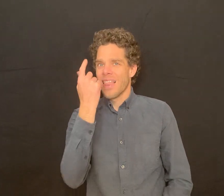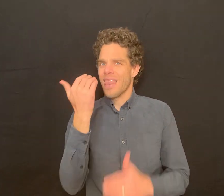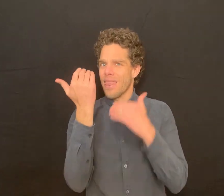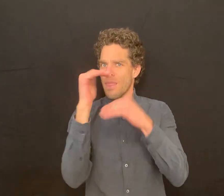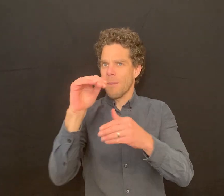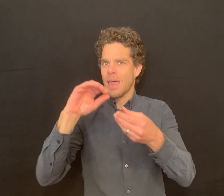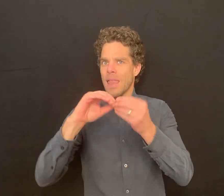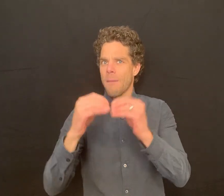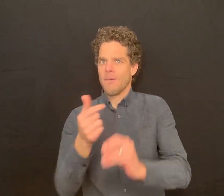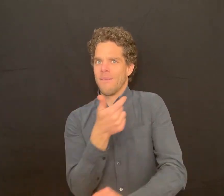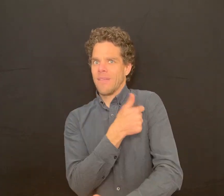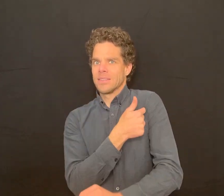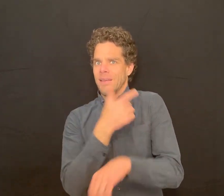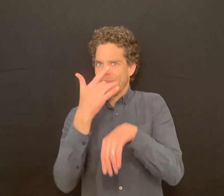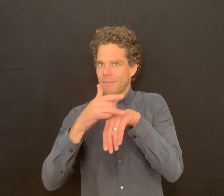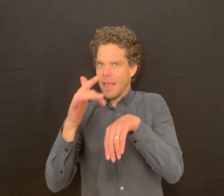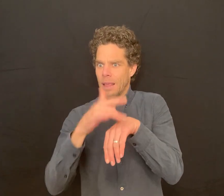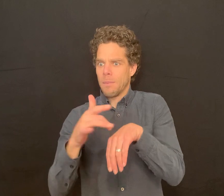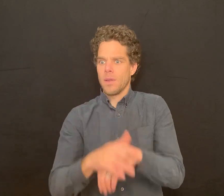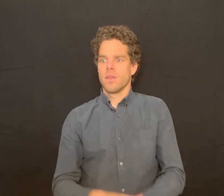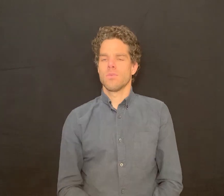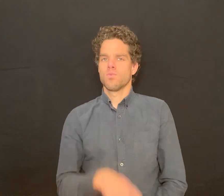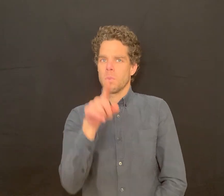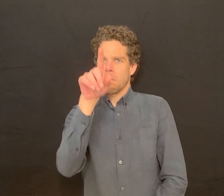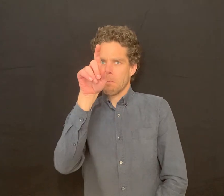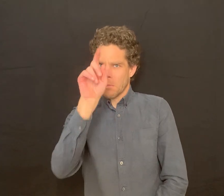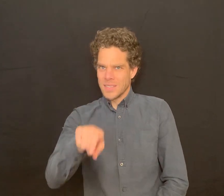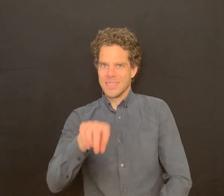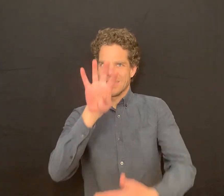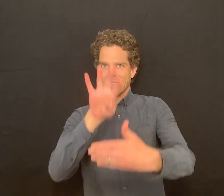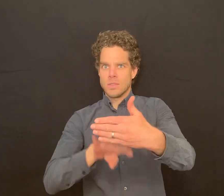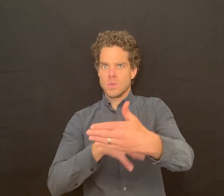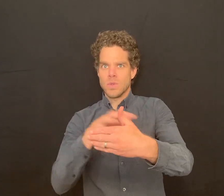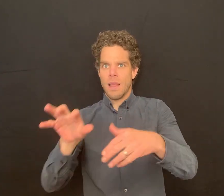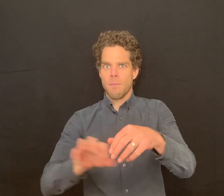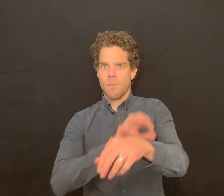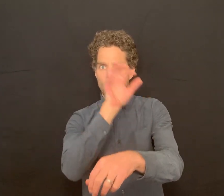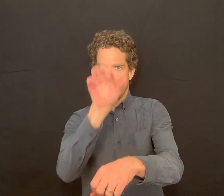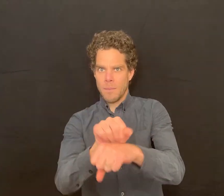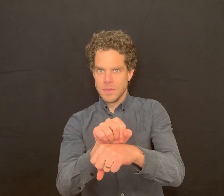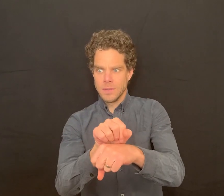There is a limited number of vaccines available. So you must schedule an appointment.